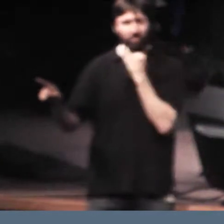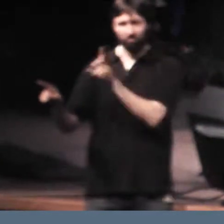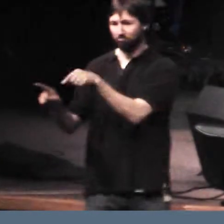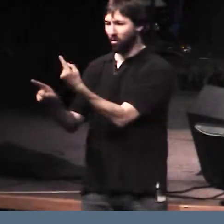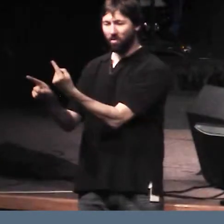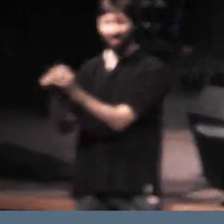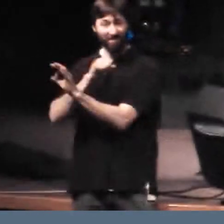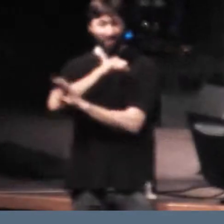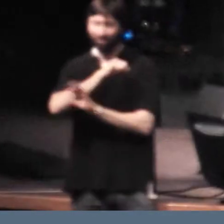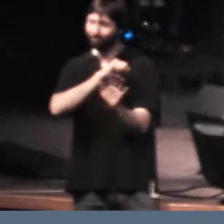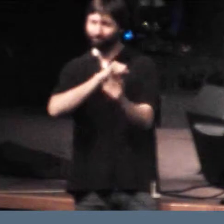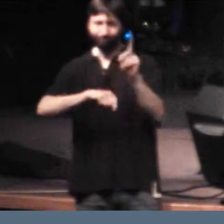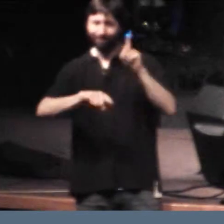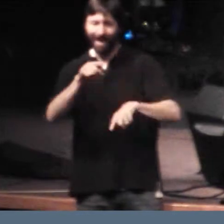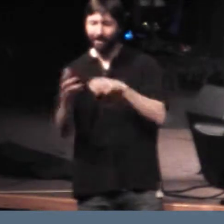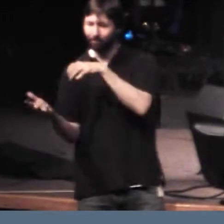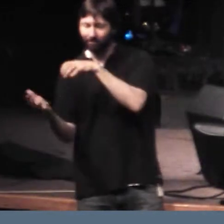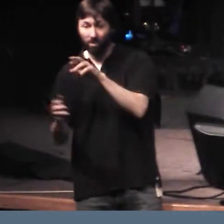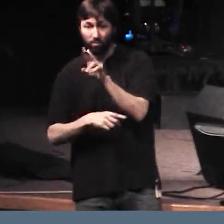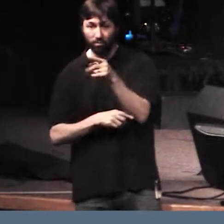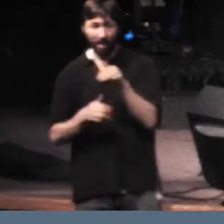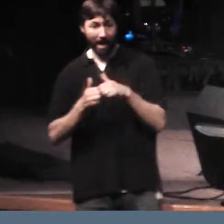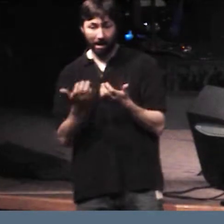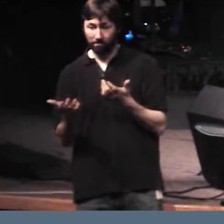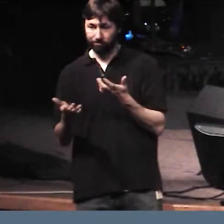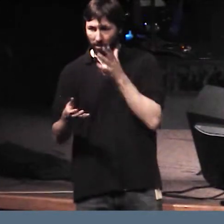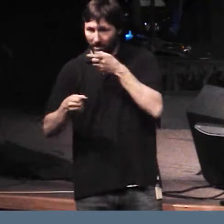there's no telling how Ruth is going to be treated in one of these fields